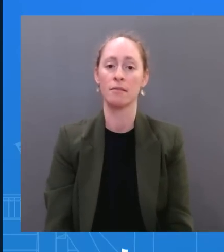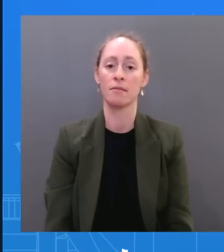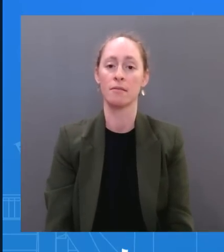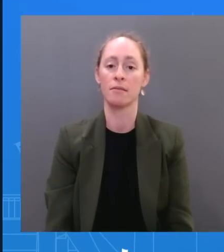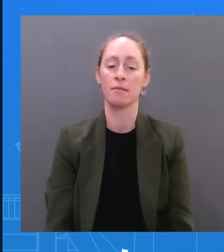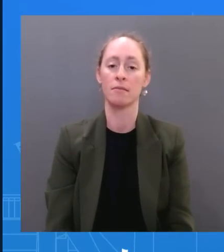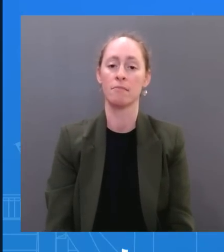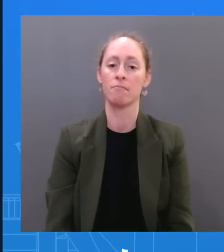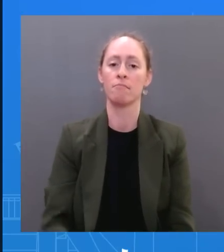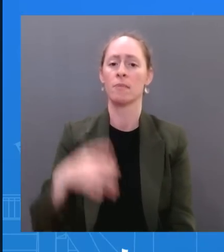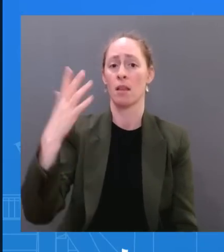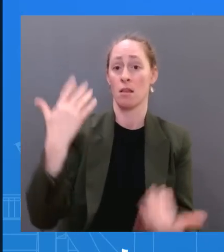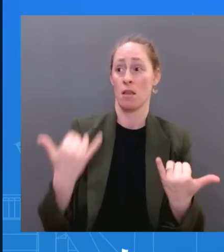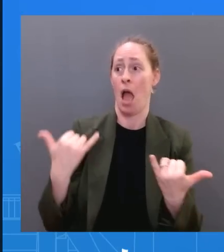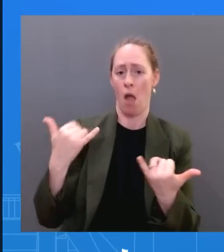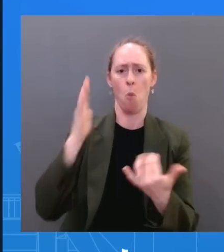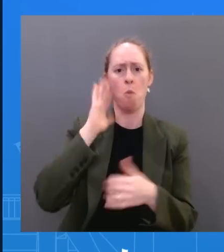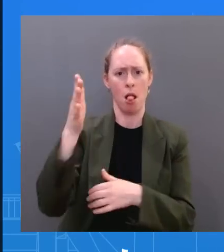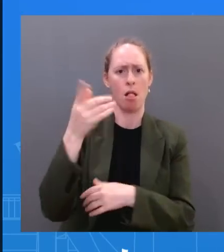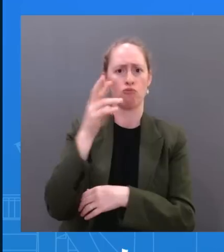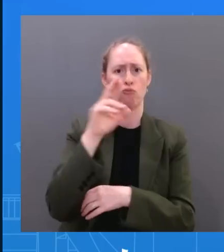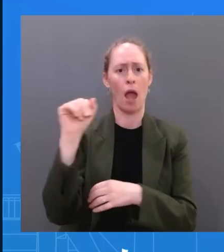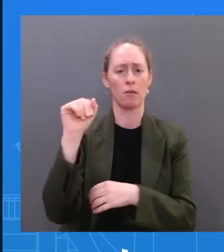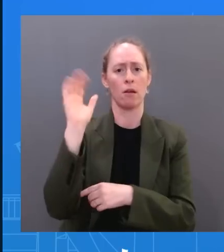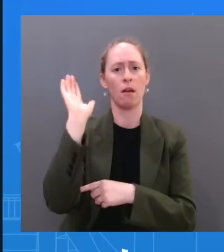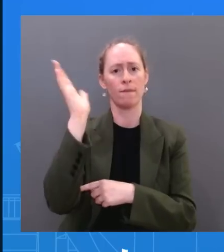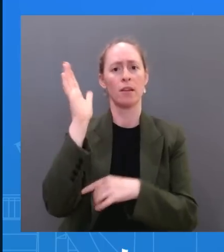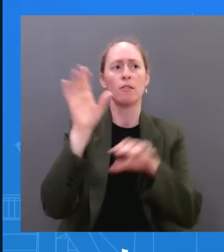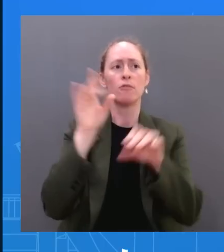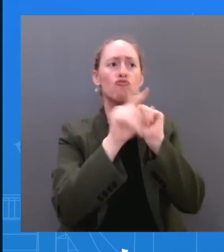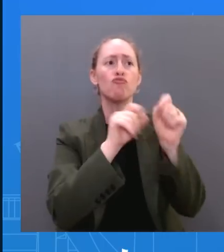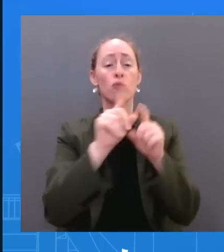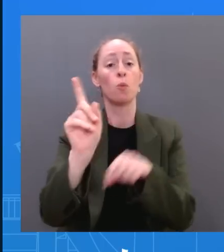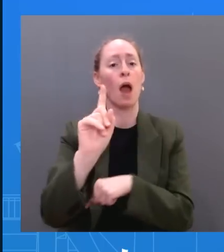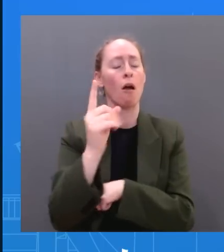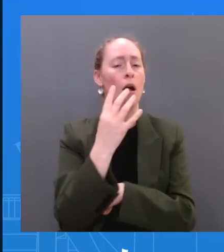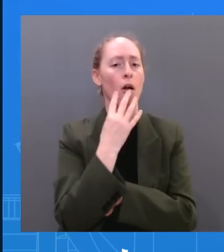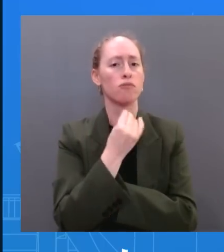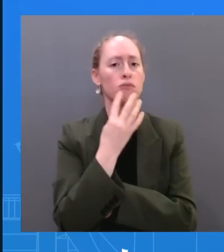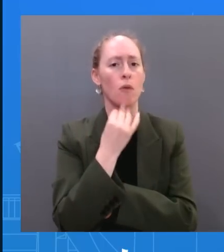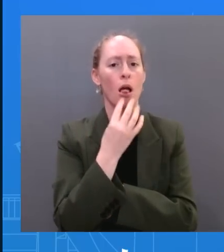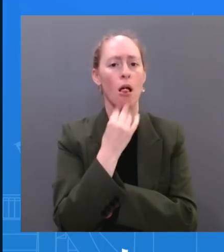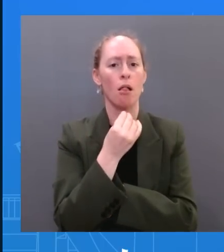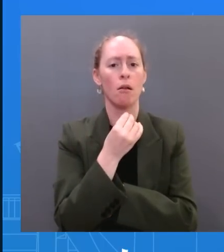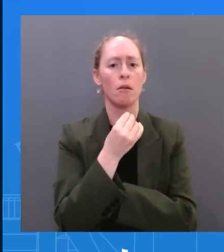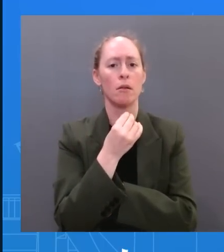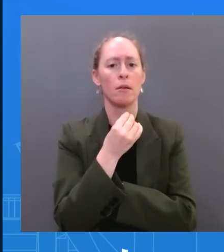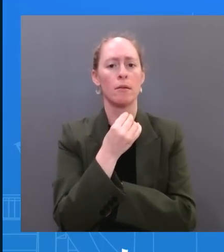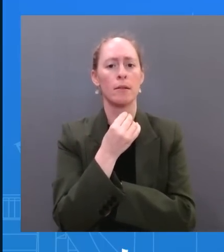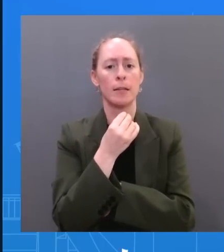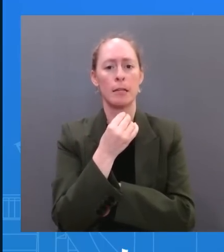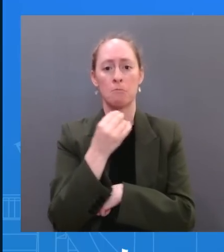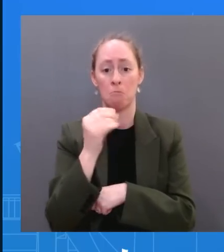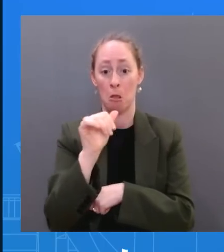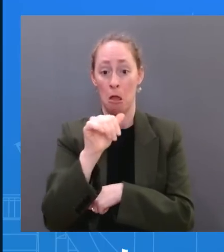on what else we'll -- on what are the activities of the press conference -- other activity -- other press conferences he may have. The Press: Okay. We would definitely appreciate one if you --